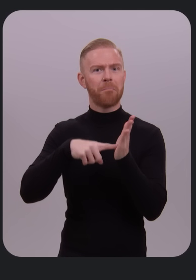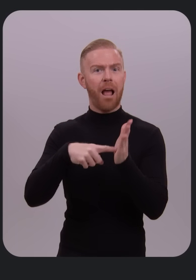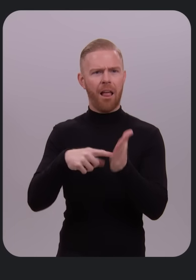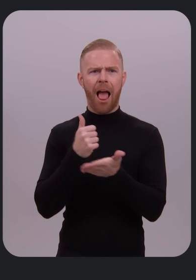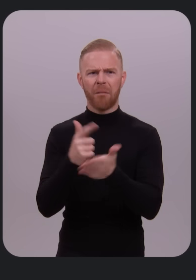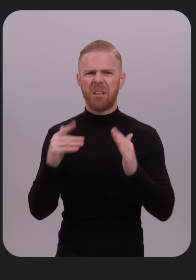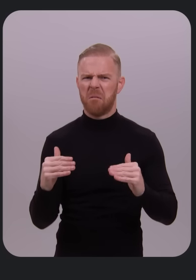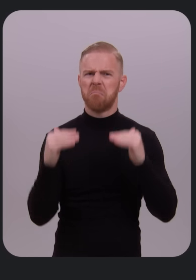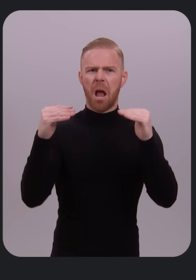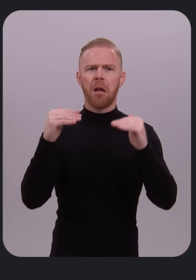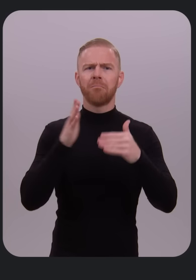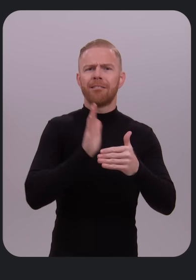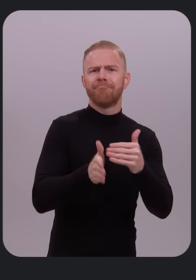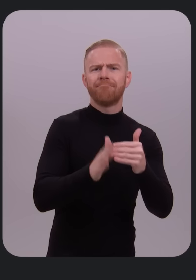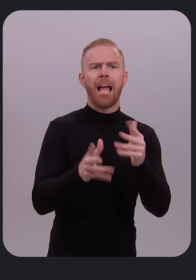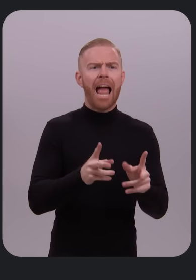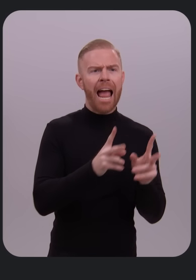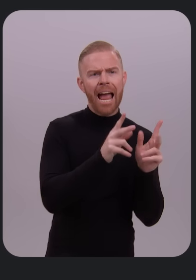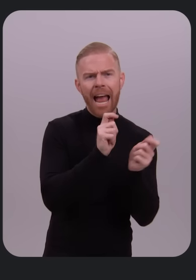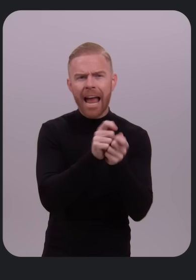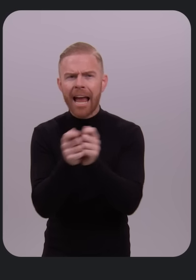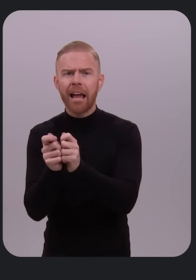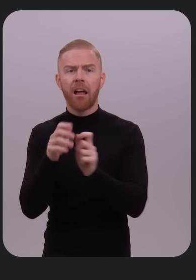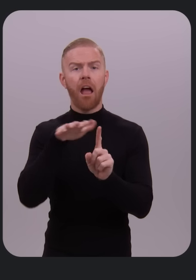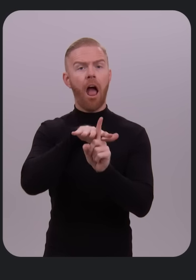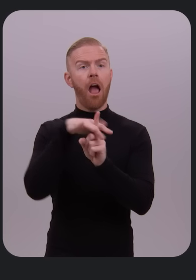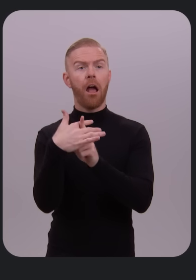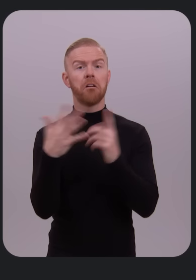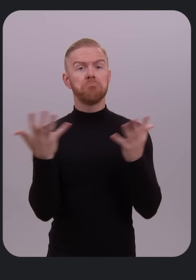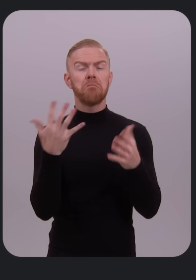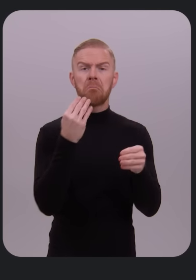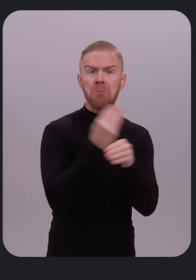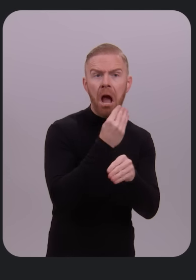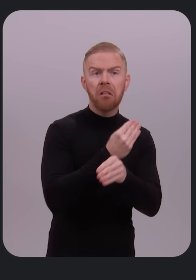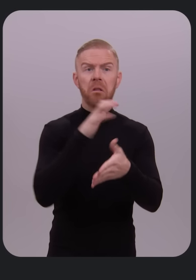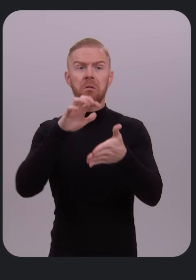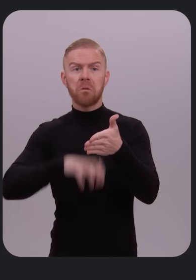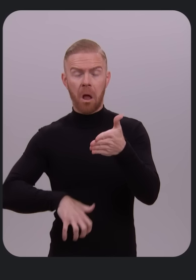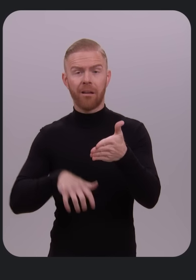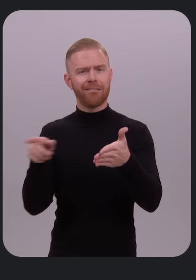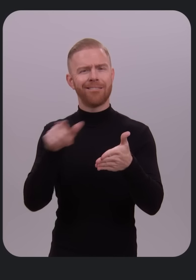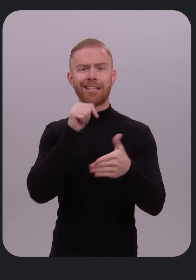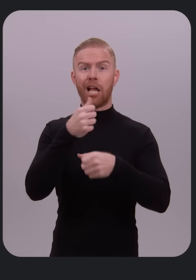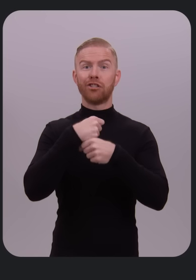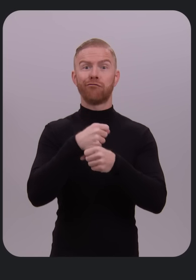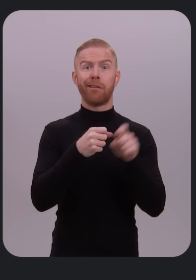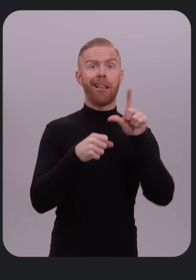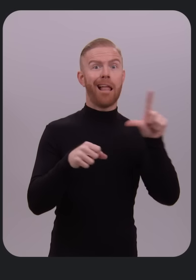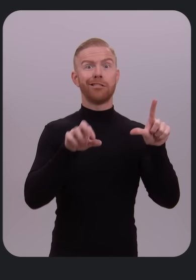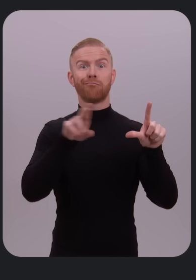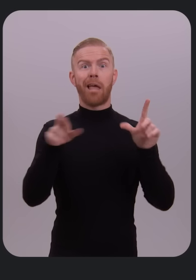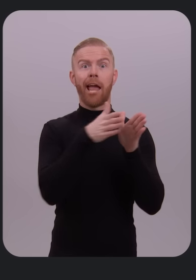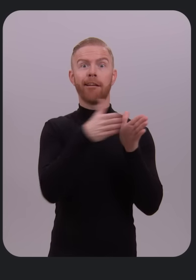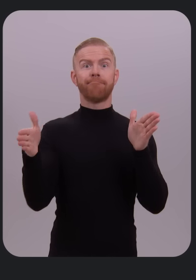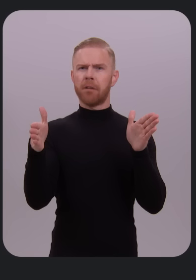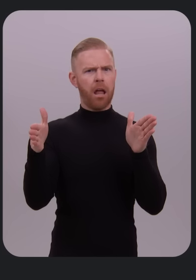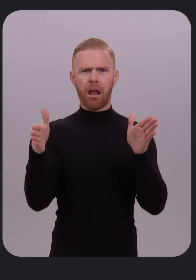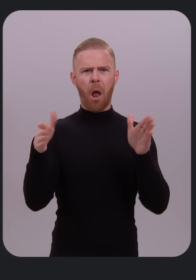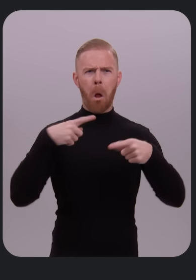including in the context of math and code. Because it doesn't just generate left to right, it can iterate on a solution very quickly,